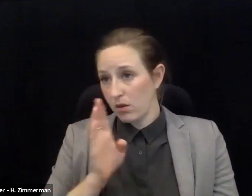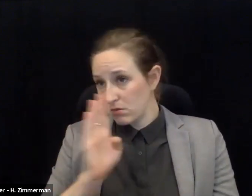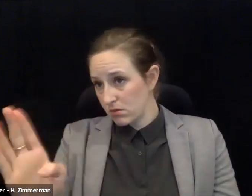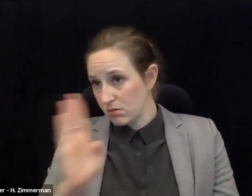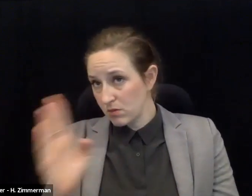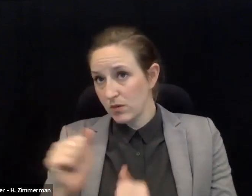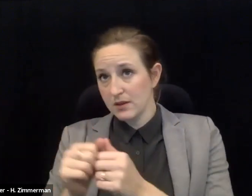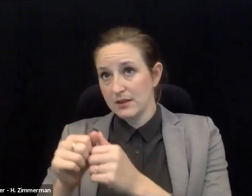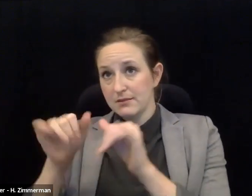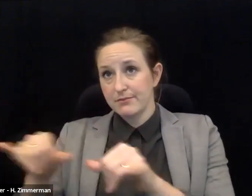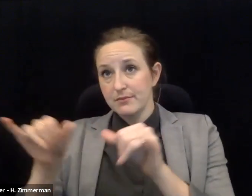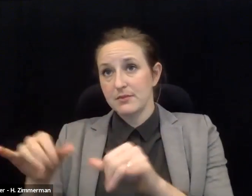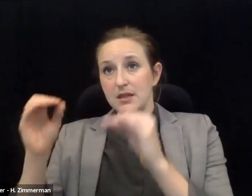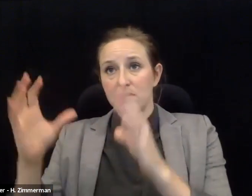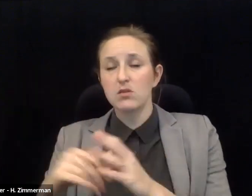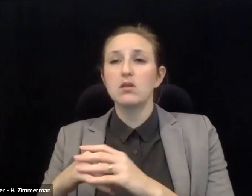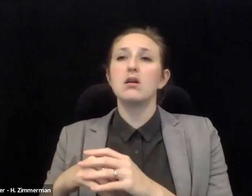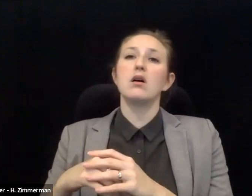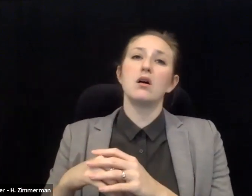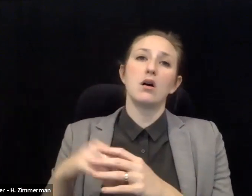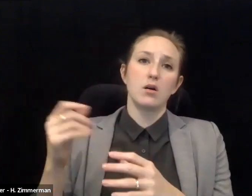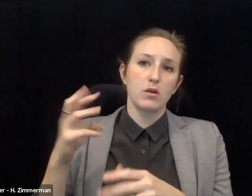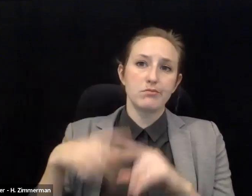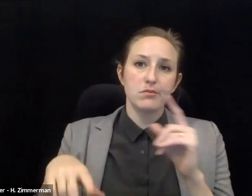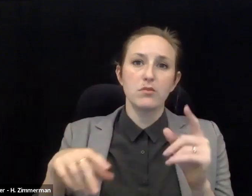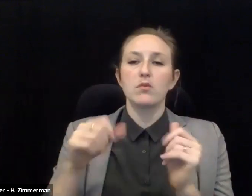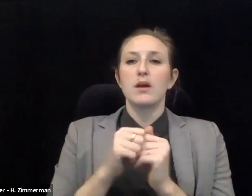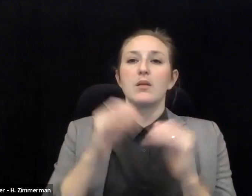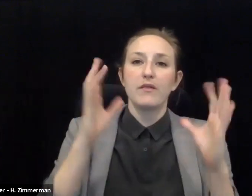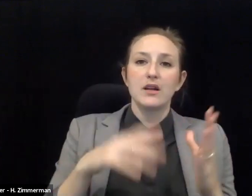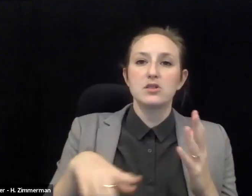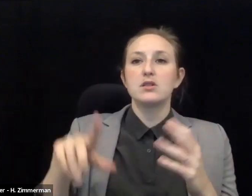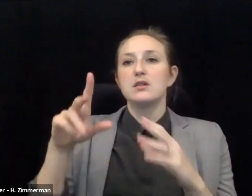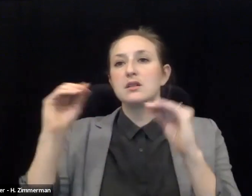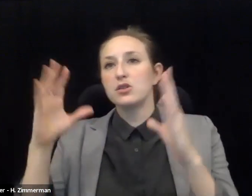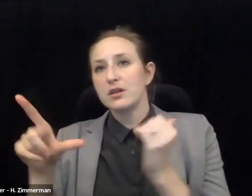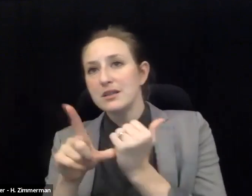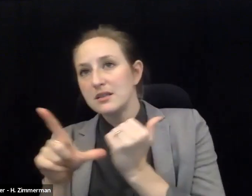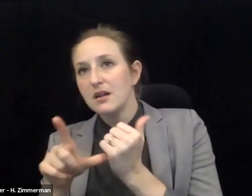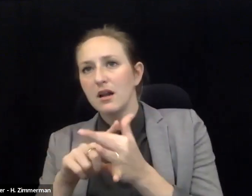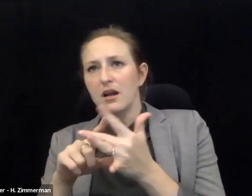working with professors TAs is there used to standing up in front of a classroom talking about this and doing that online. In a way that's